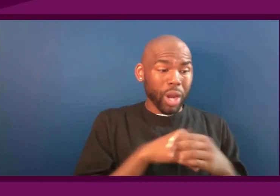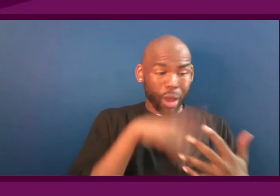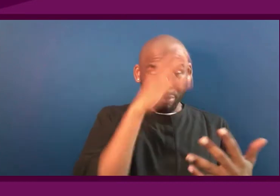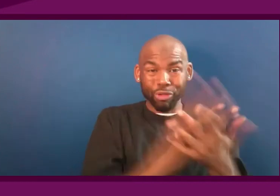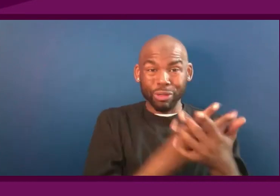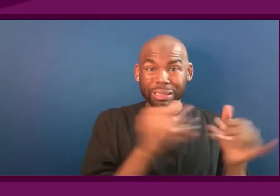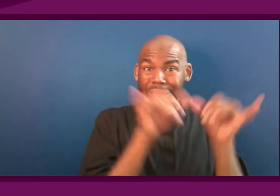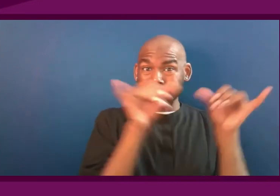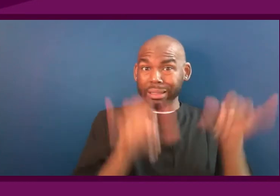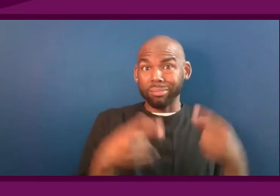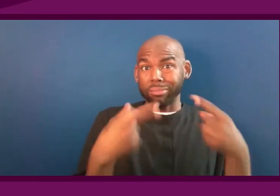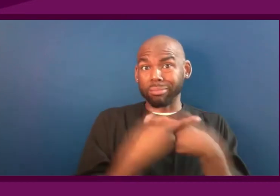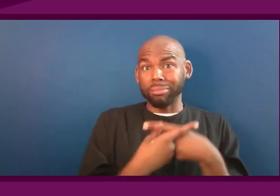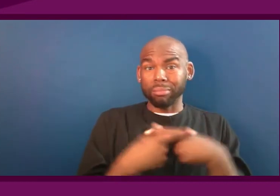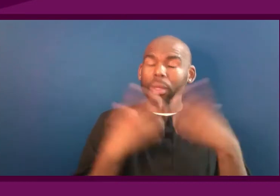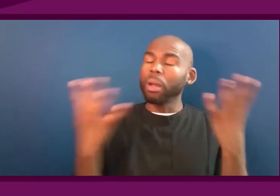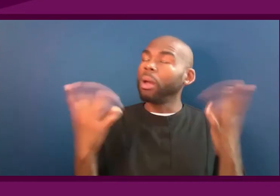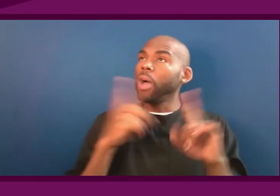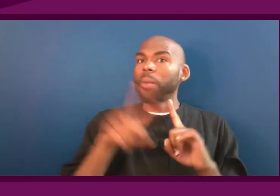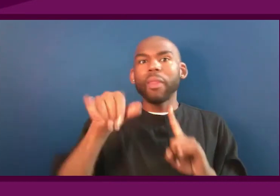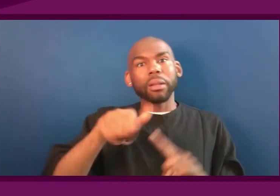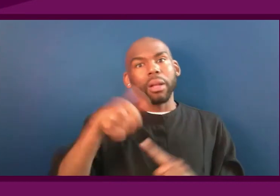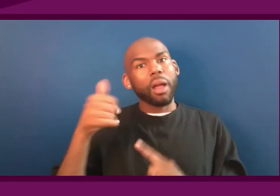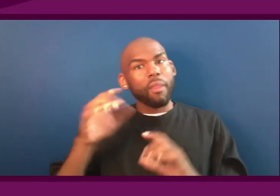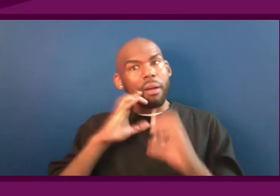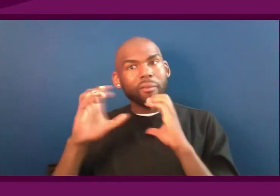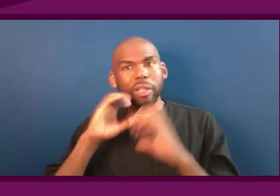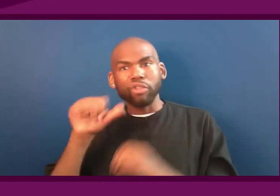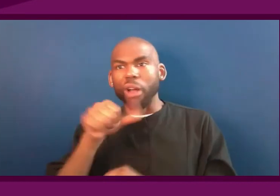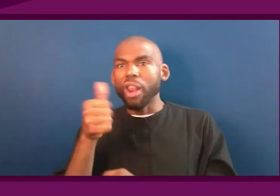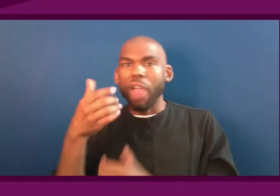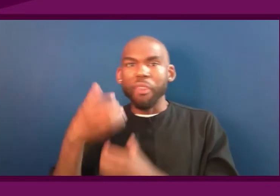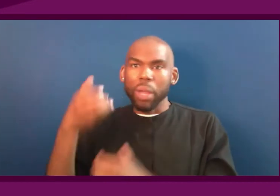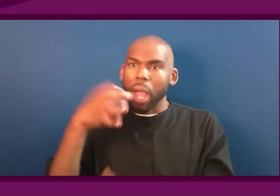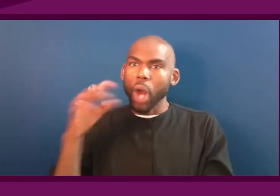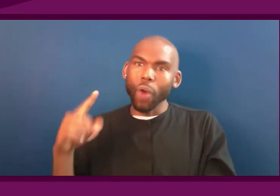Well, I've been working on helping corporations include people with disabilities since the